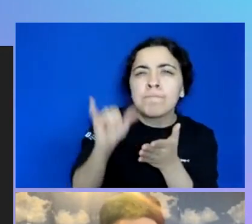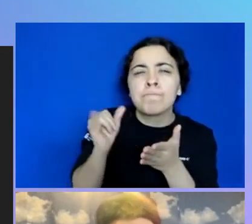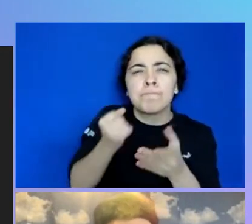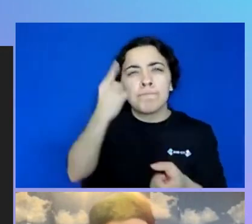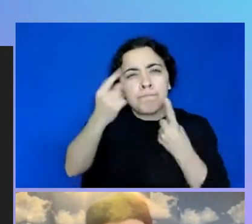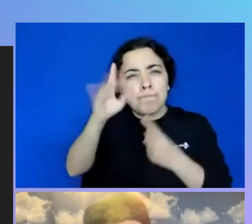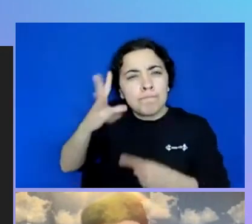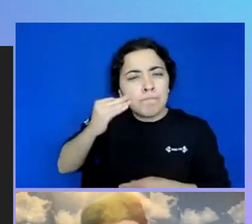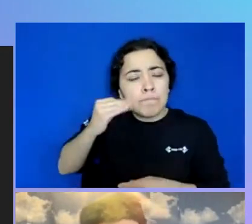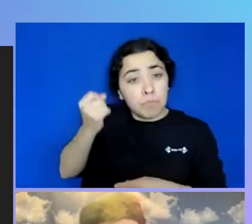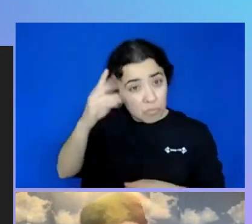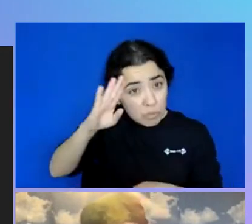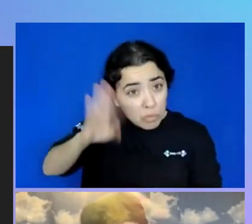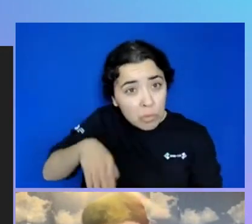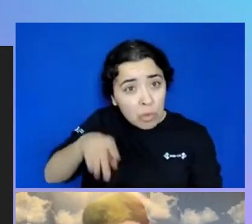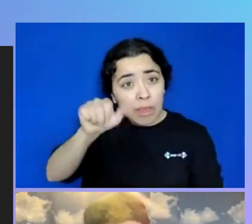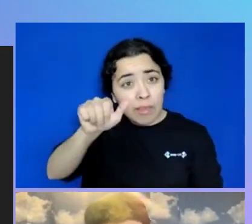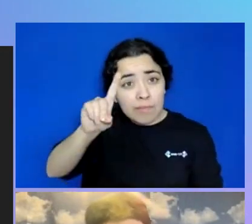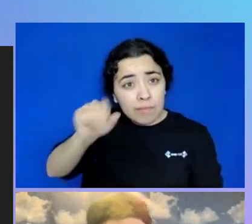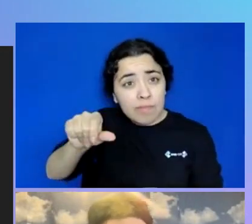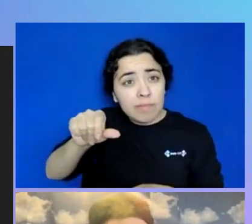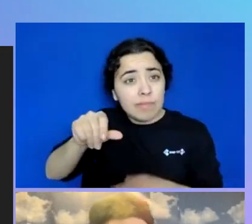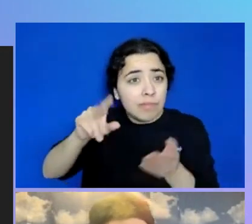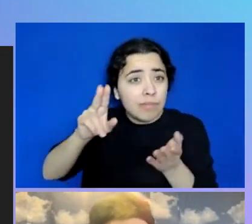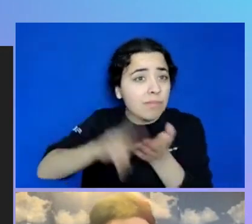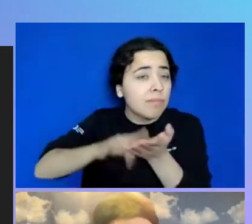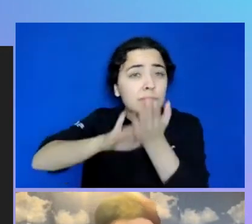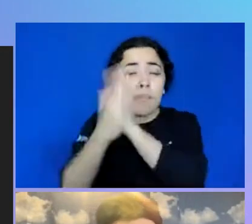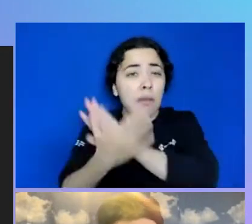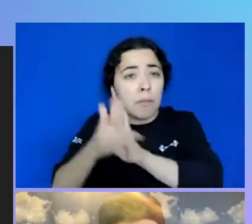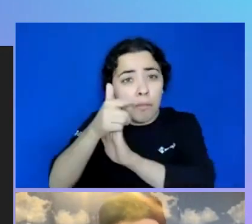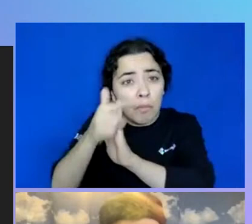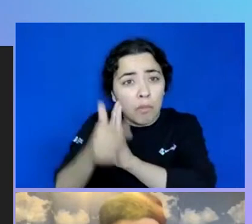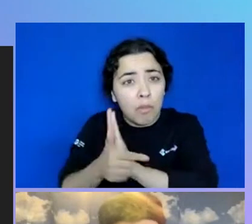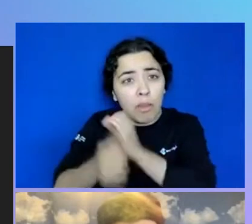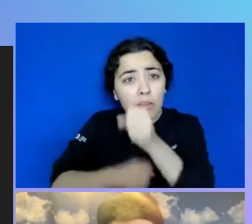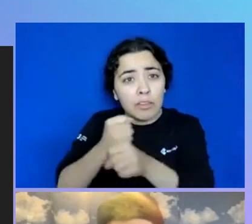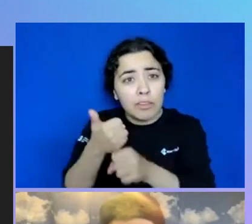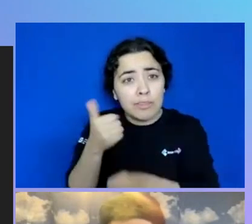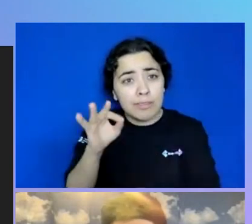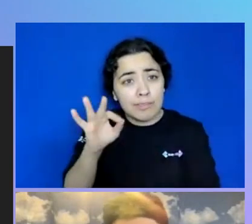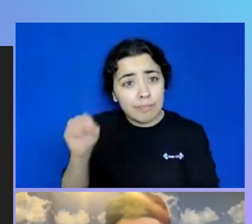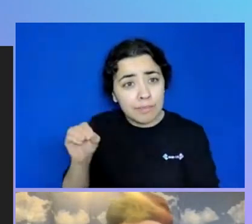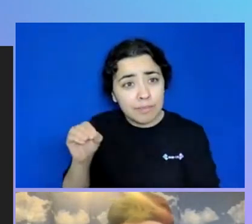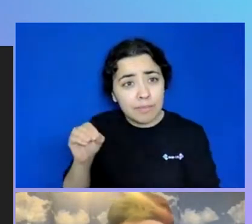the Ada was only signed into law in 1990. So we don't have a very